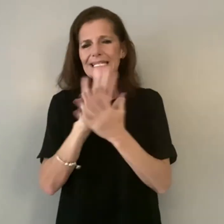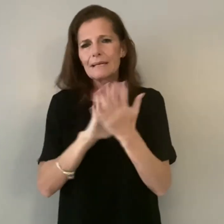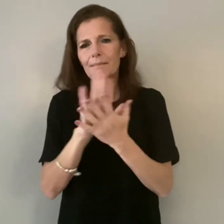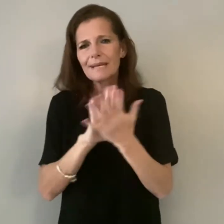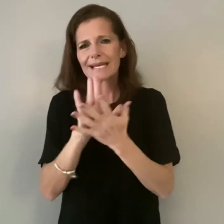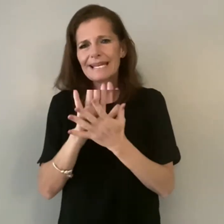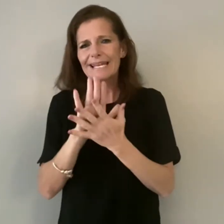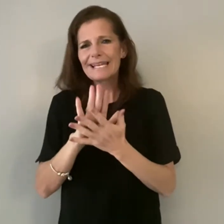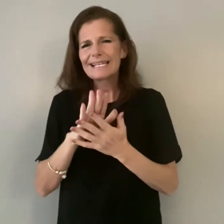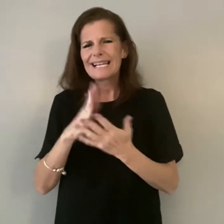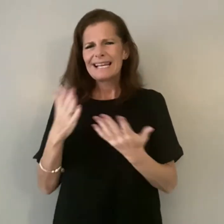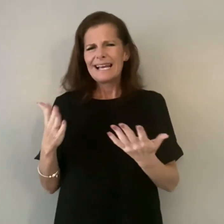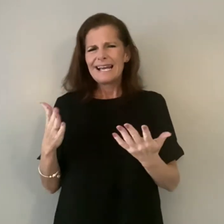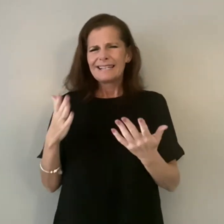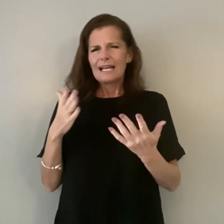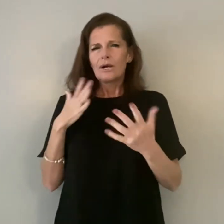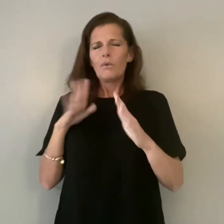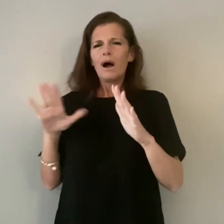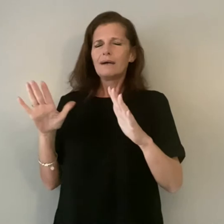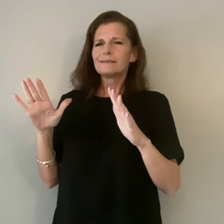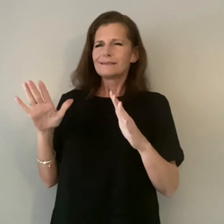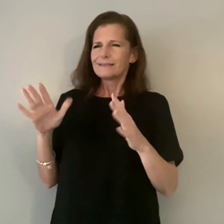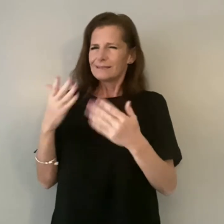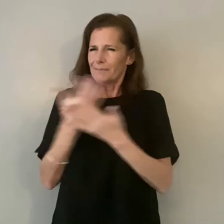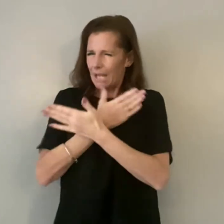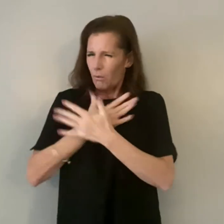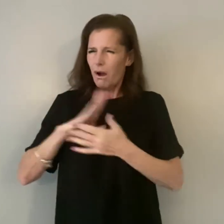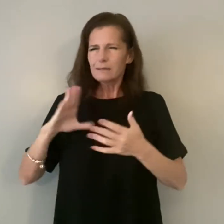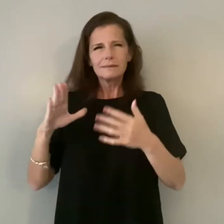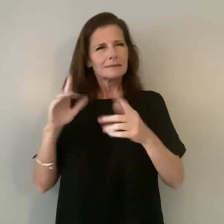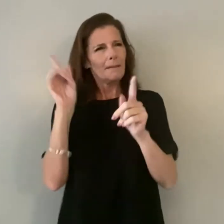And I would love to demystify what that means